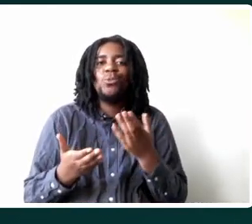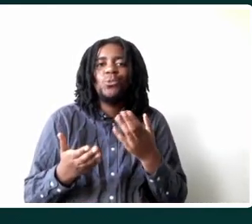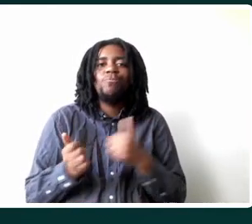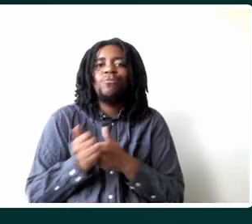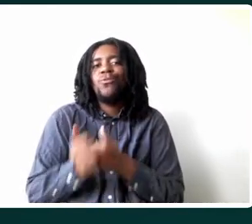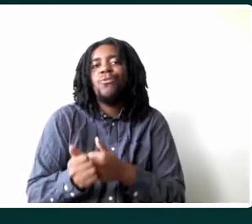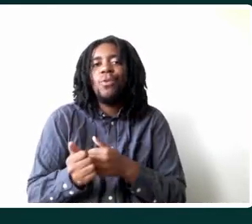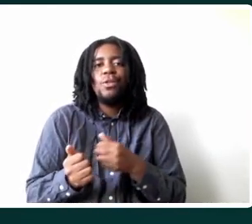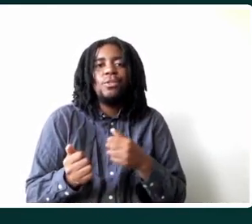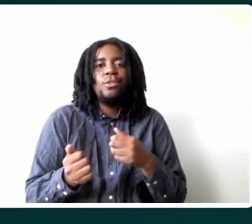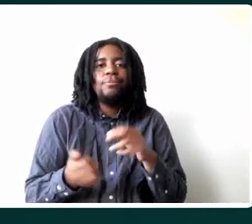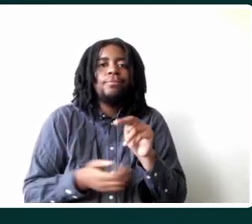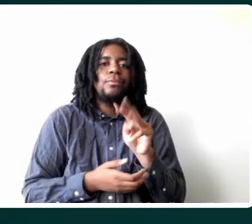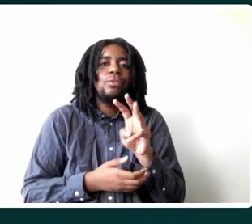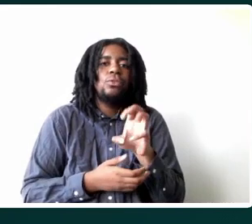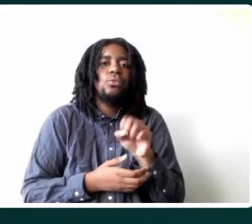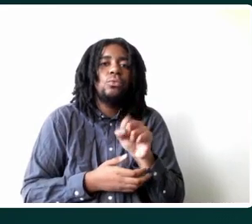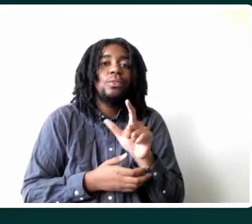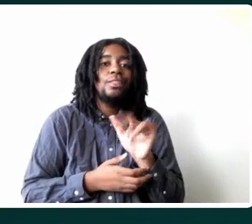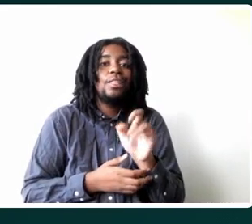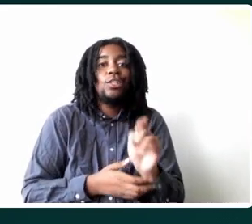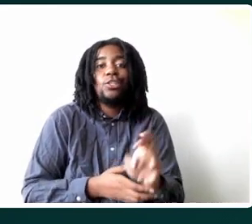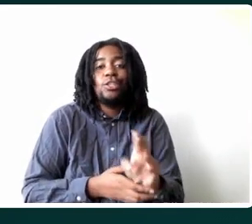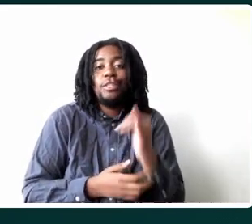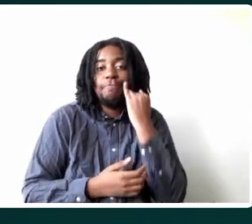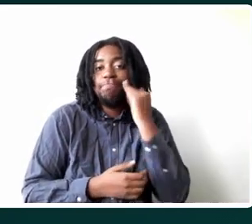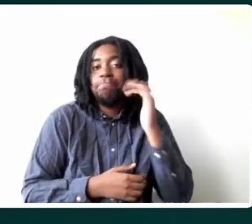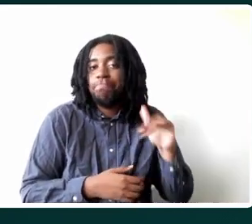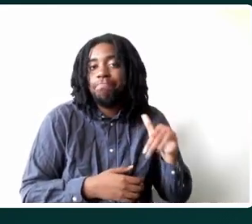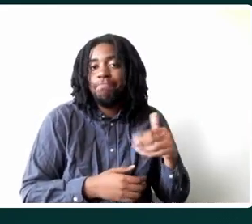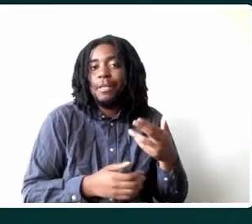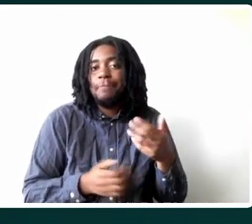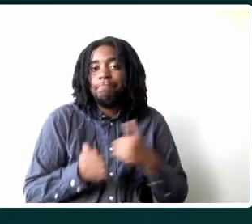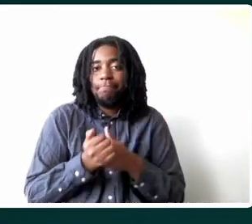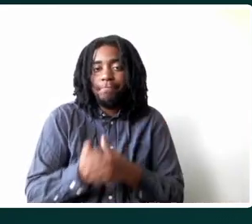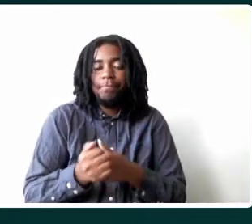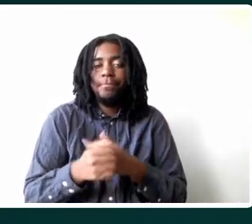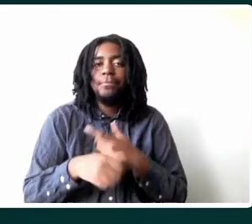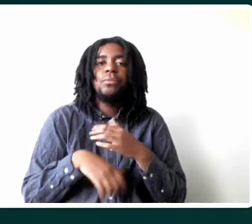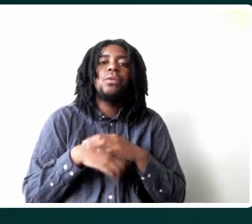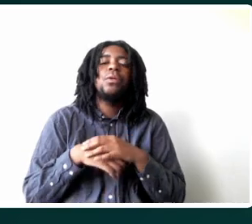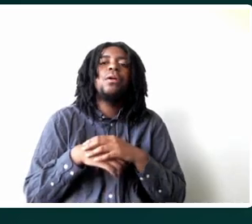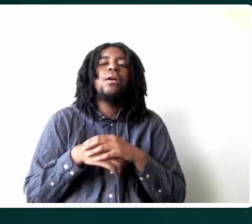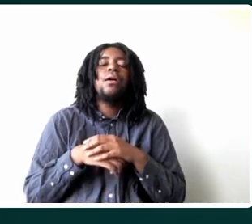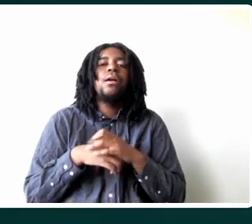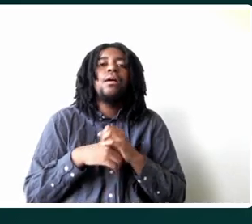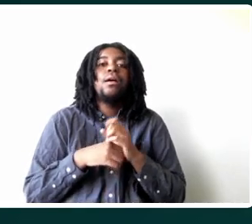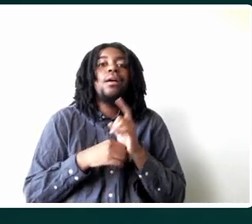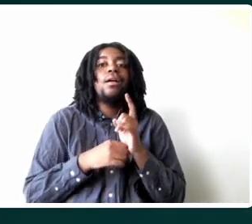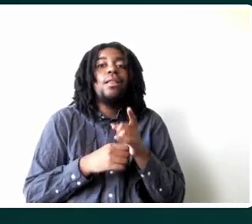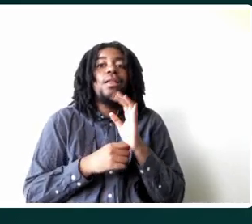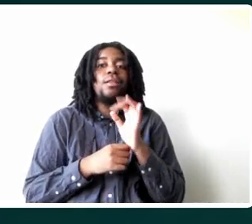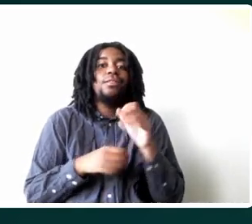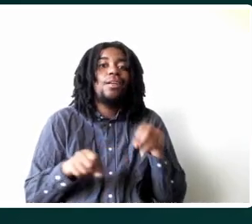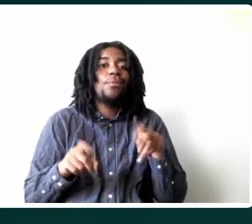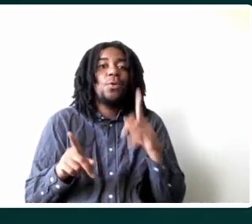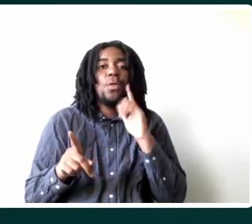aren't already. And this type of opportunity will pretty naturally flow your way. From time to time,